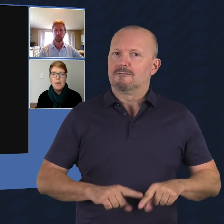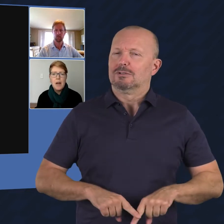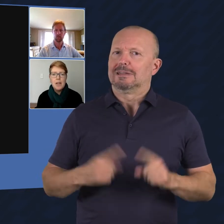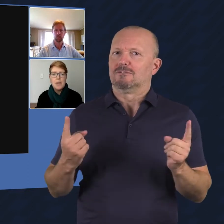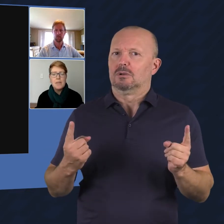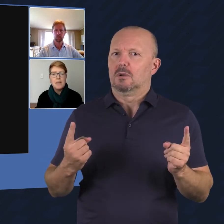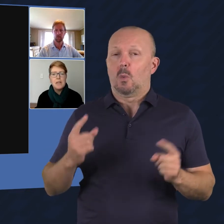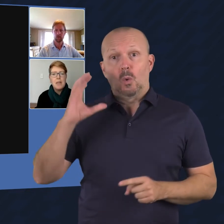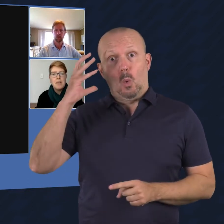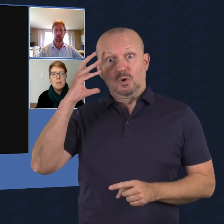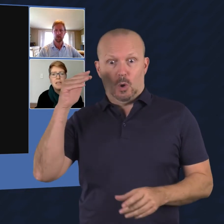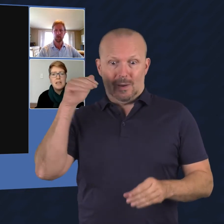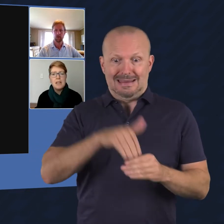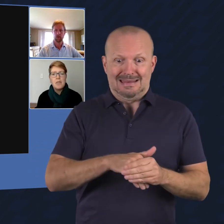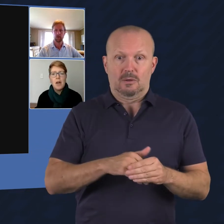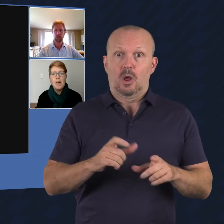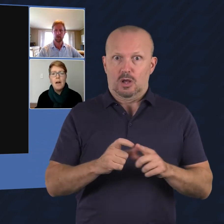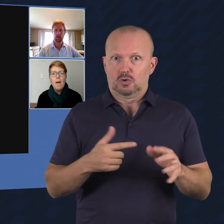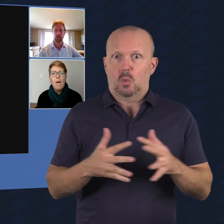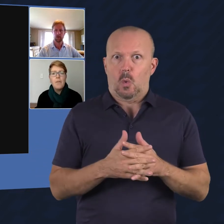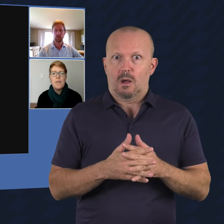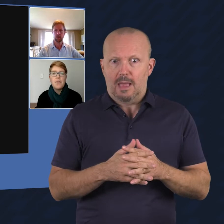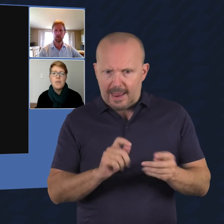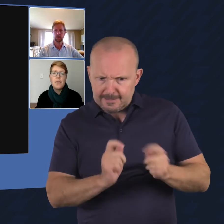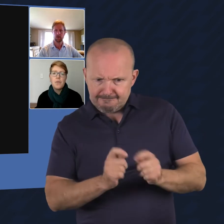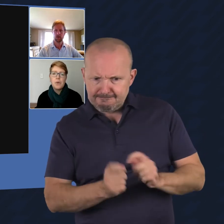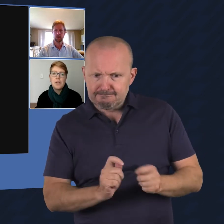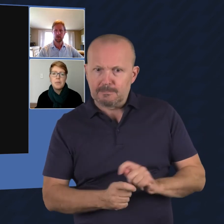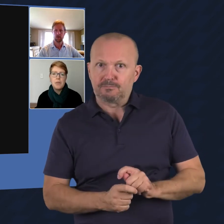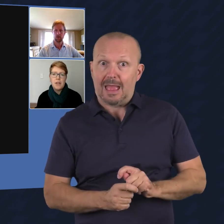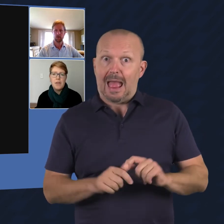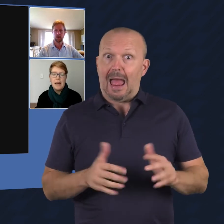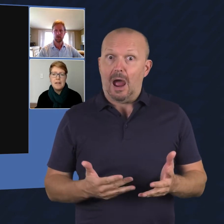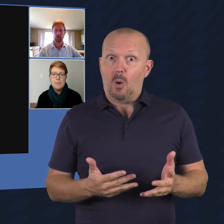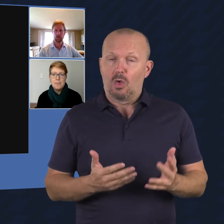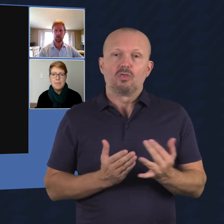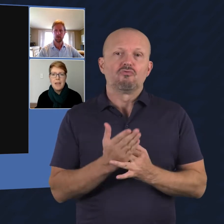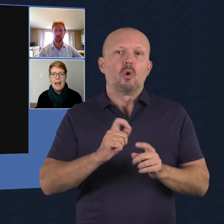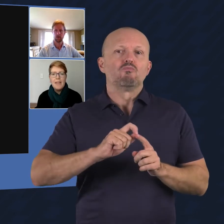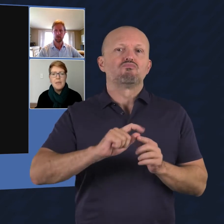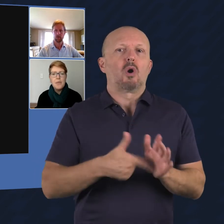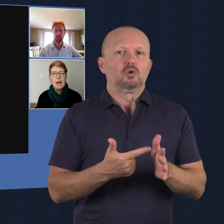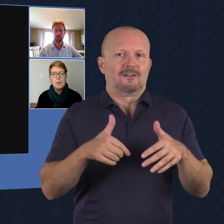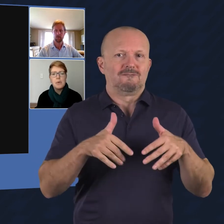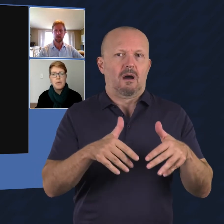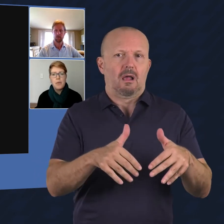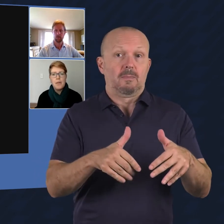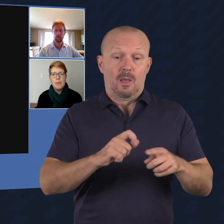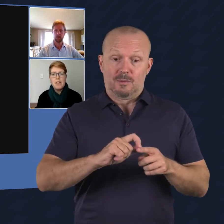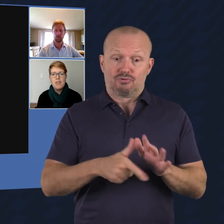When audio is loaded and manipulated in a DAW, all decisions are stored in a project file and this file records transformations,